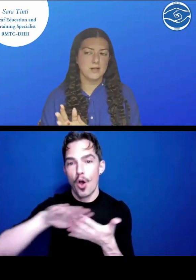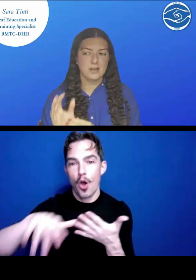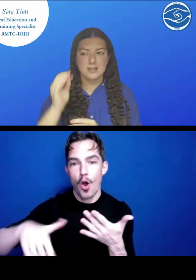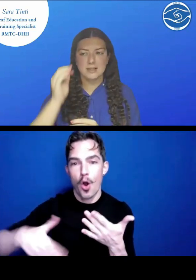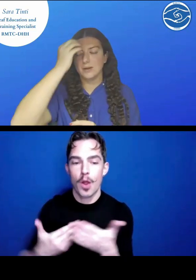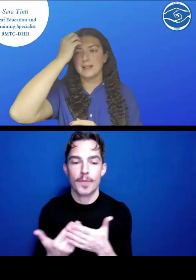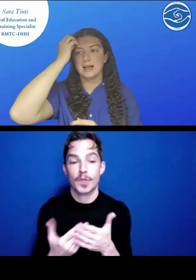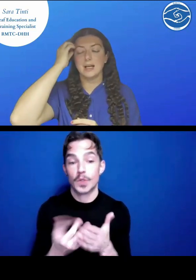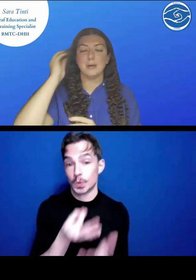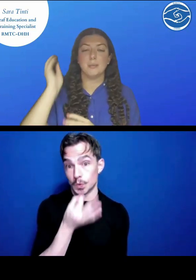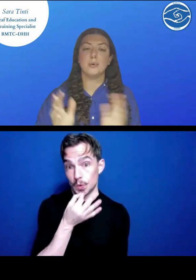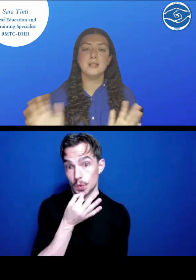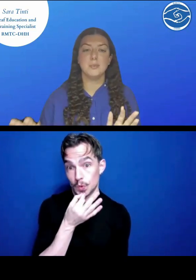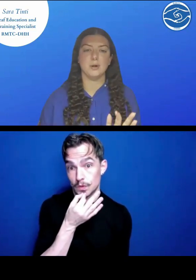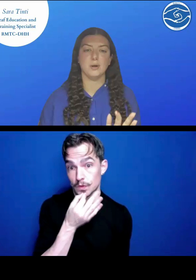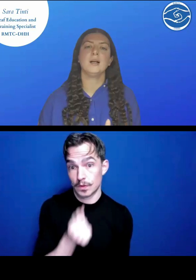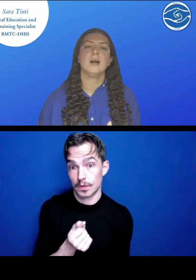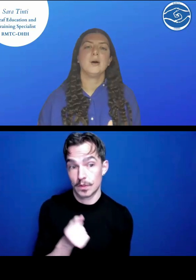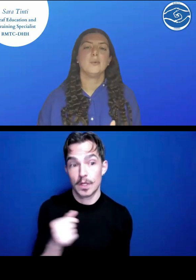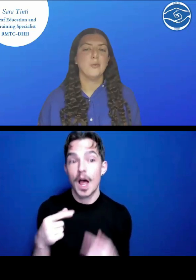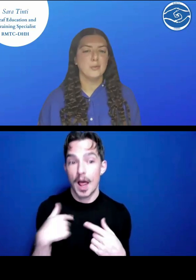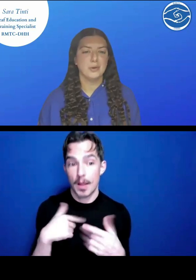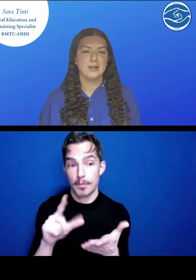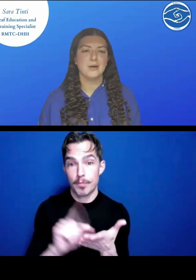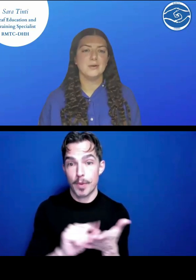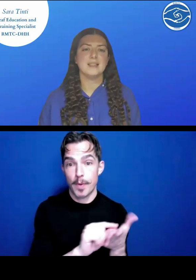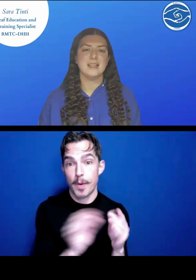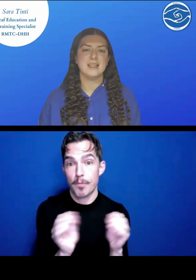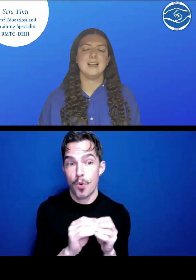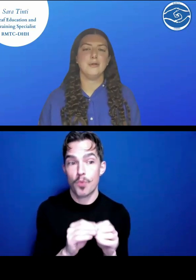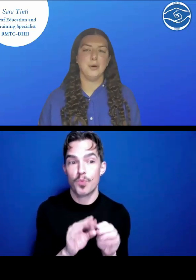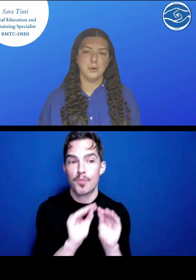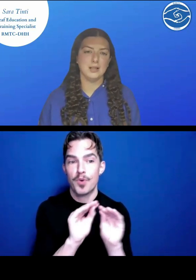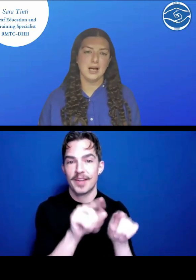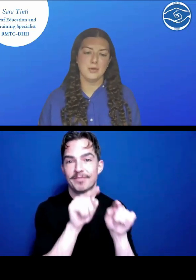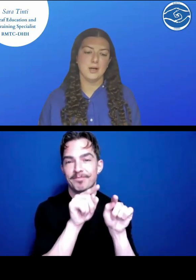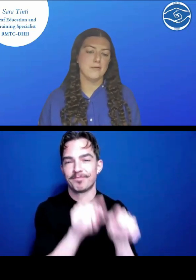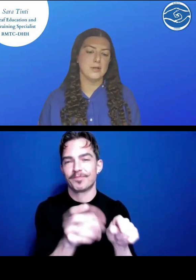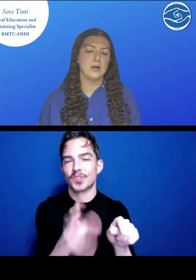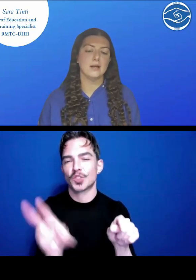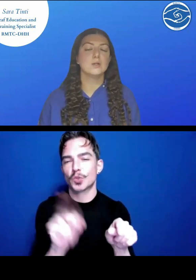very, very soon, as I print more, we will be putting those in the own library for you guys